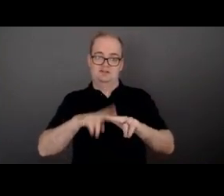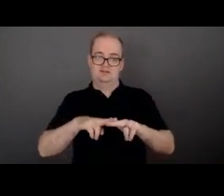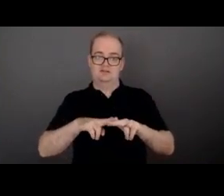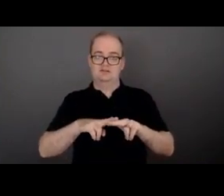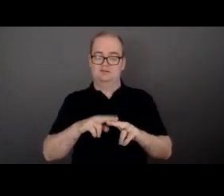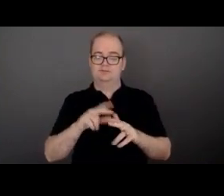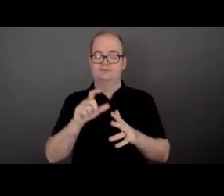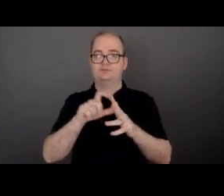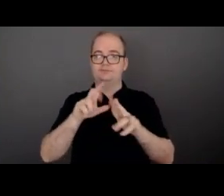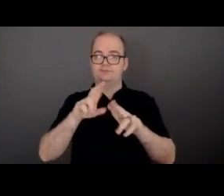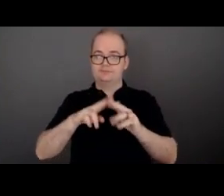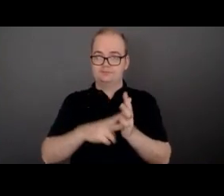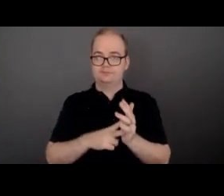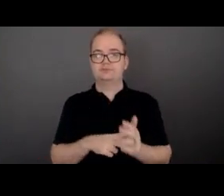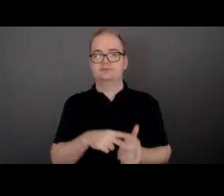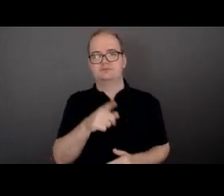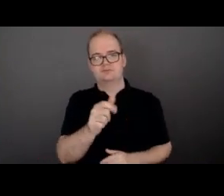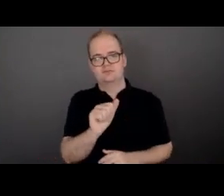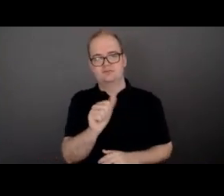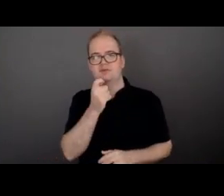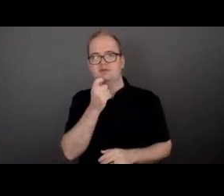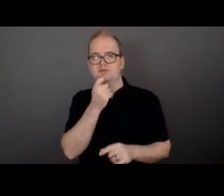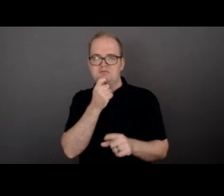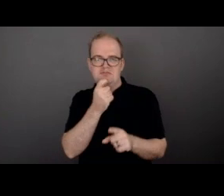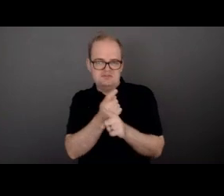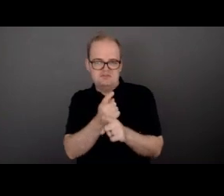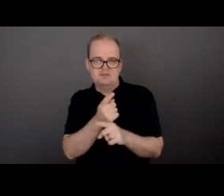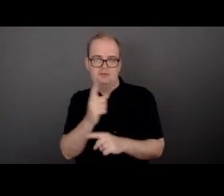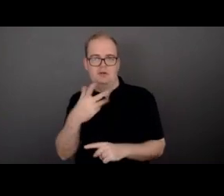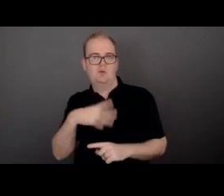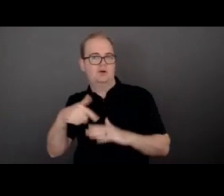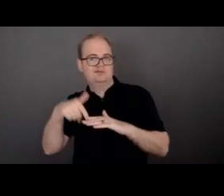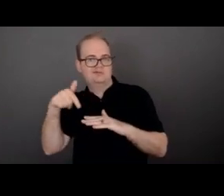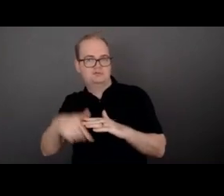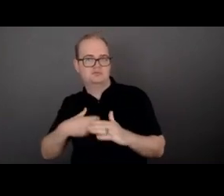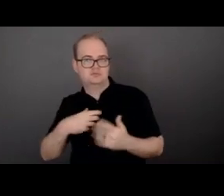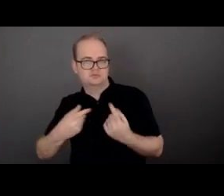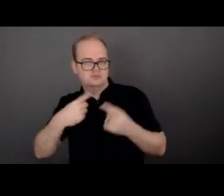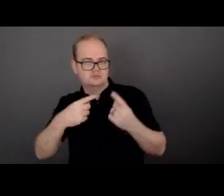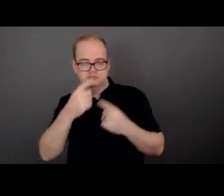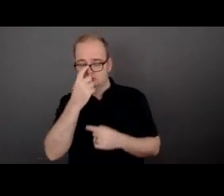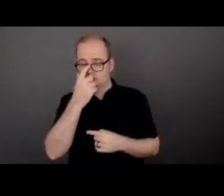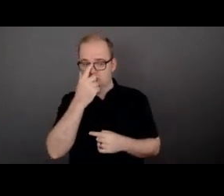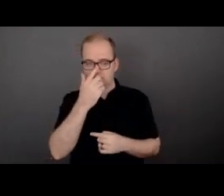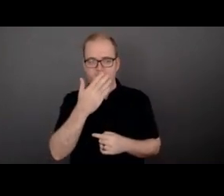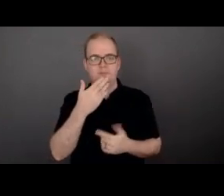already, someone is after a little bit more clarification: could you please explain, again,